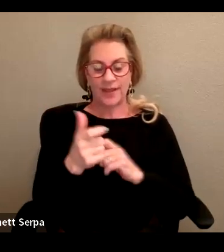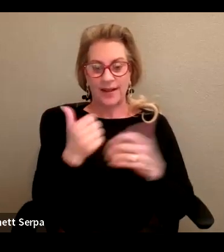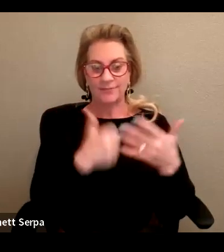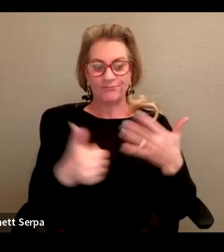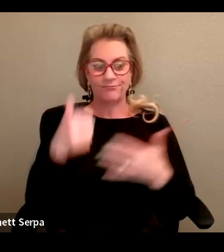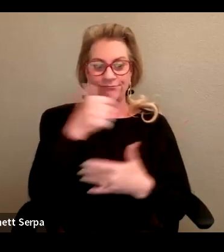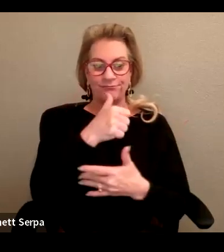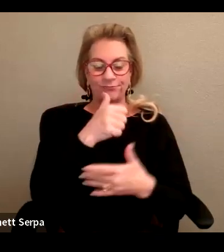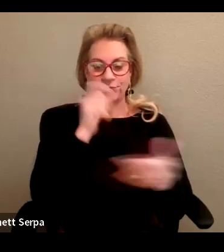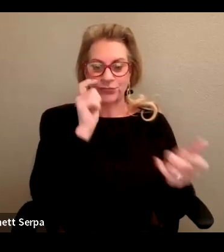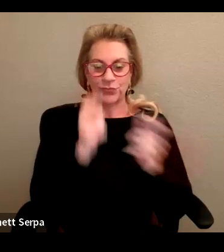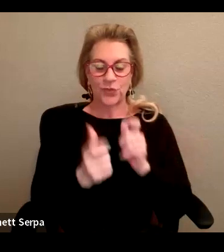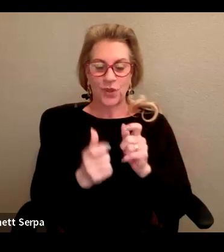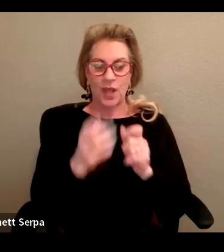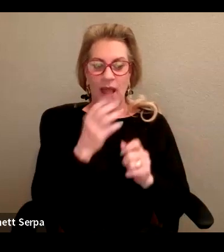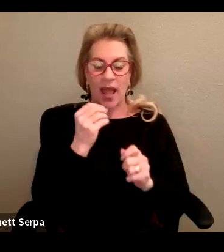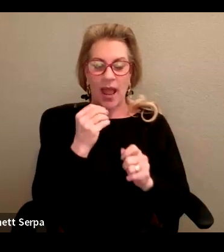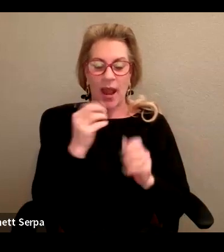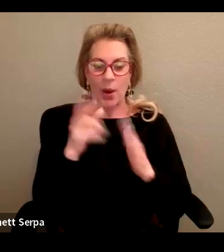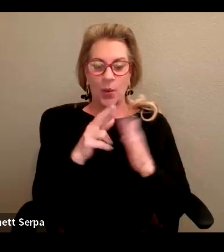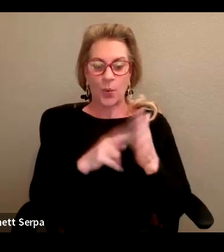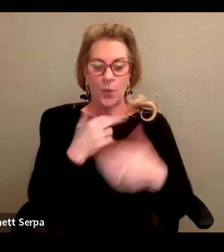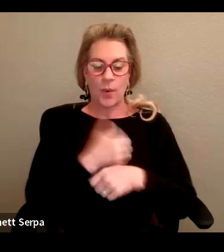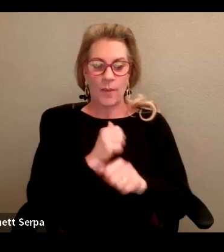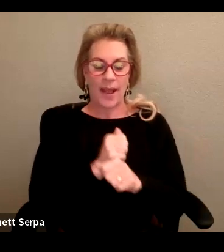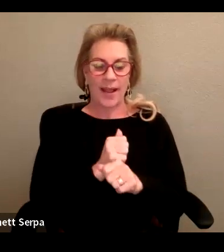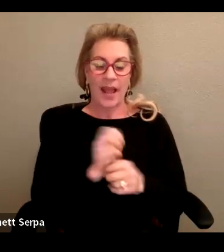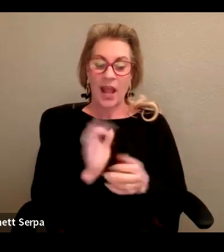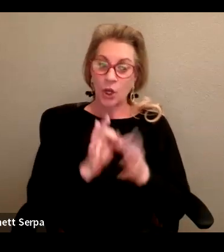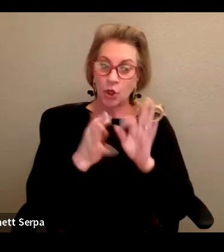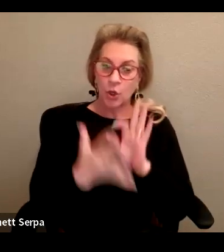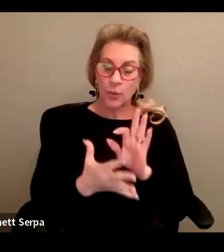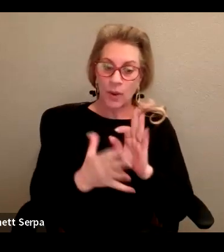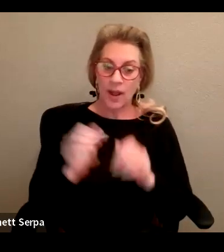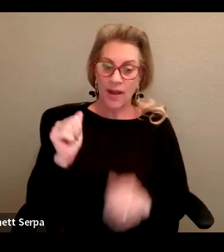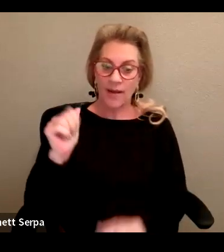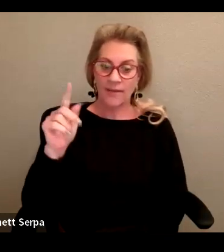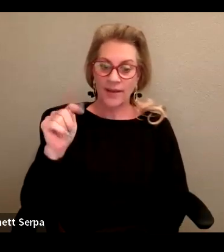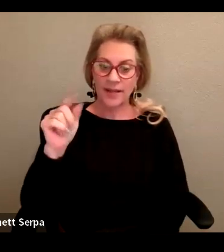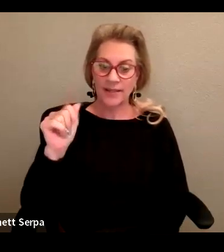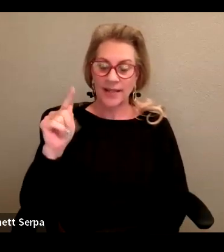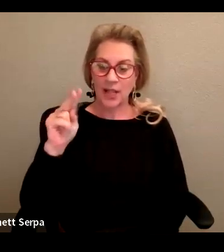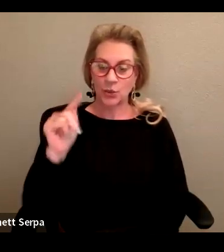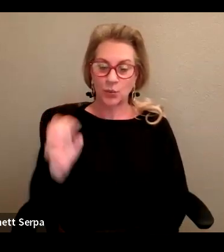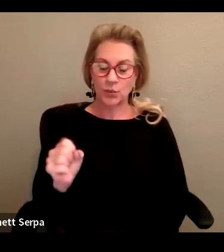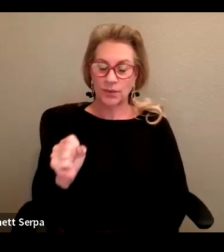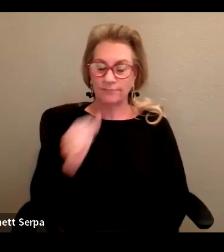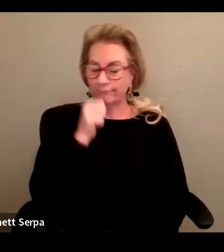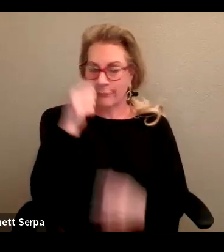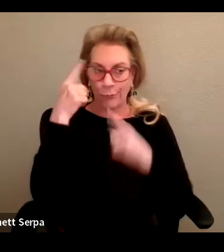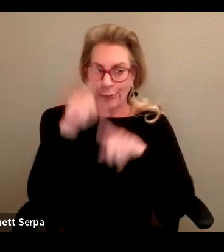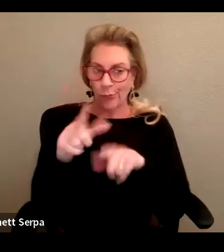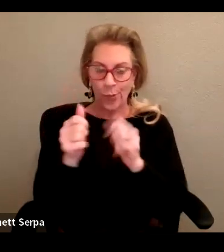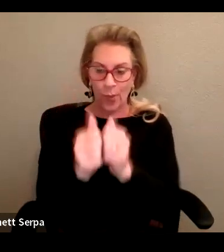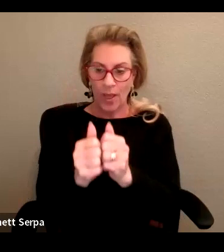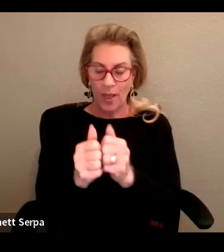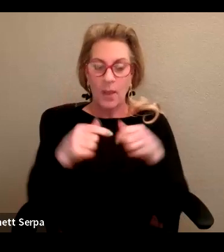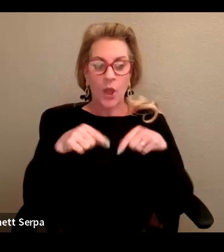and Ru making and interpretations of statutes that we don't agree with during the last Trump